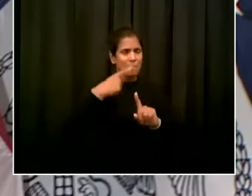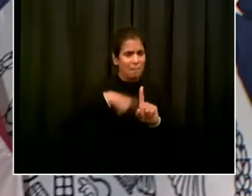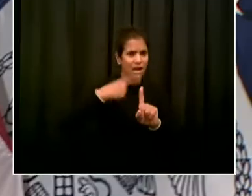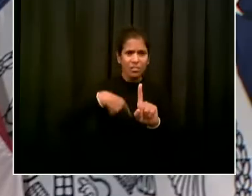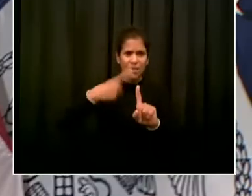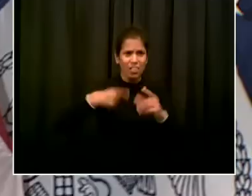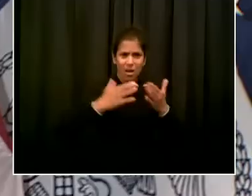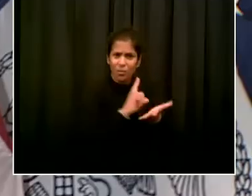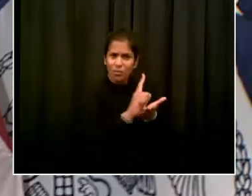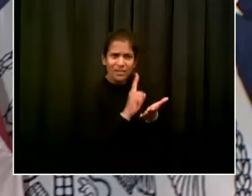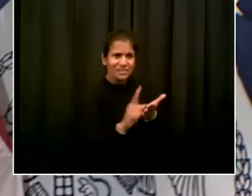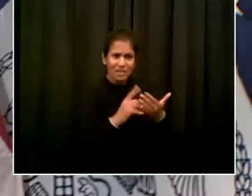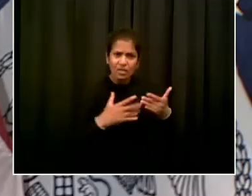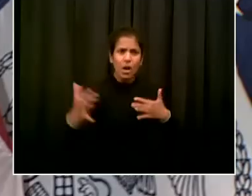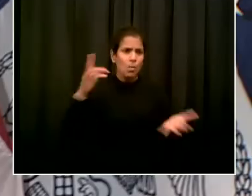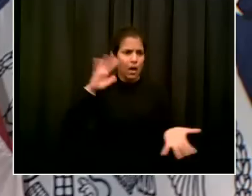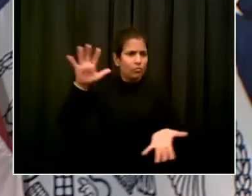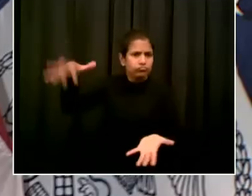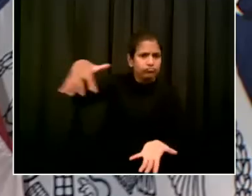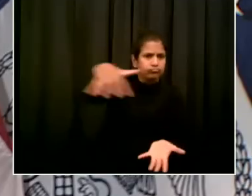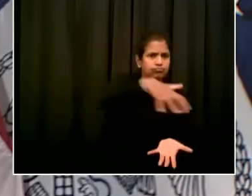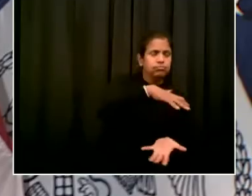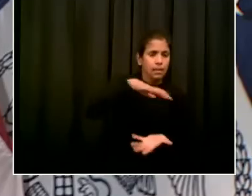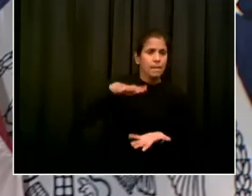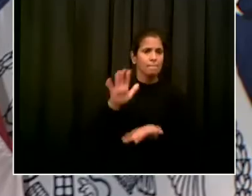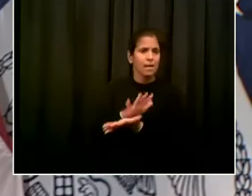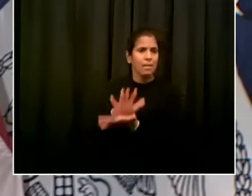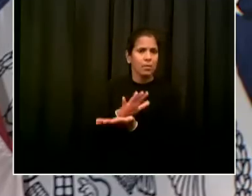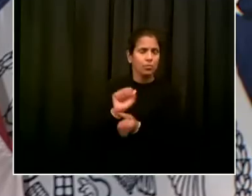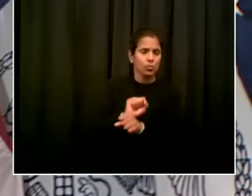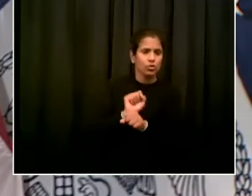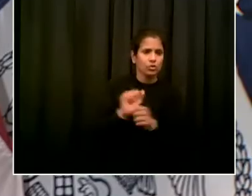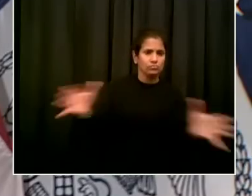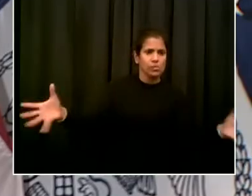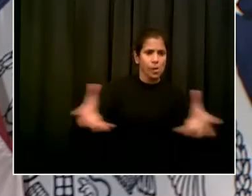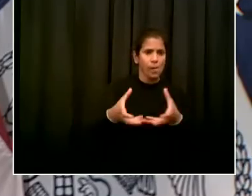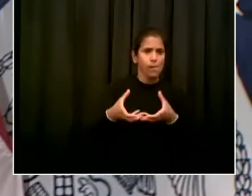RAE E REACCNHIG G T TO PARENTS INDIVIDUALLY SO WE WILL HAVE INNIR T I TTNHIK IT WILL NOT GIVE US A CLEAR PICTURE